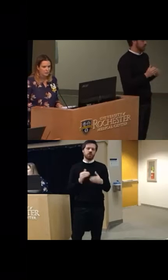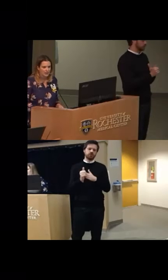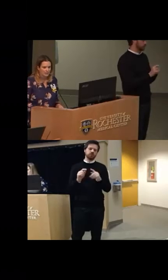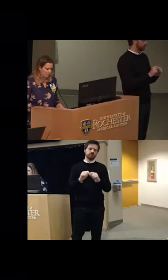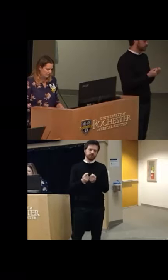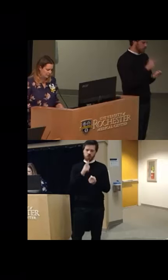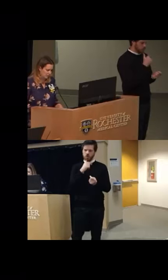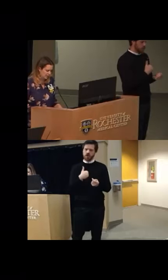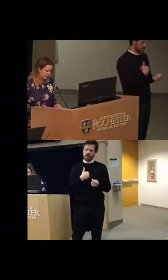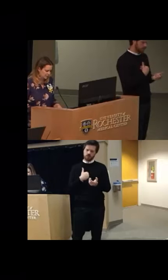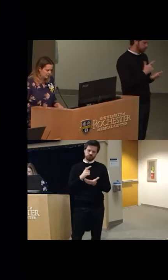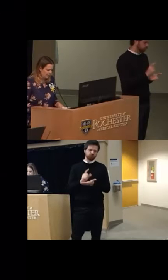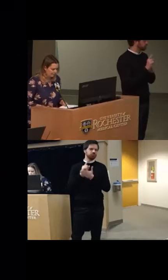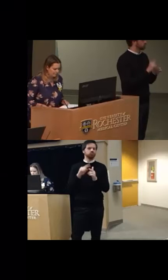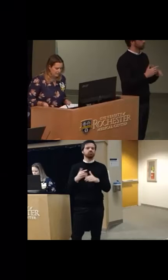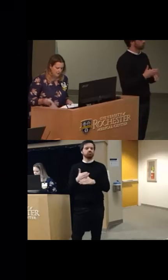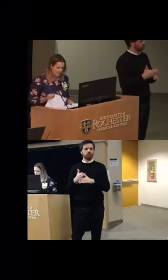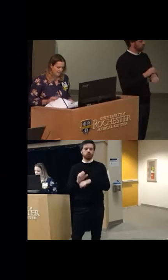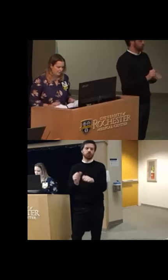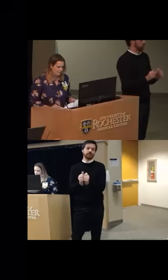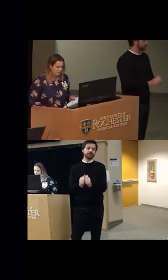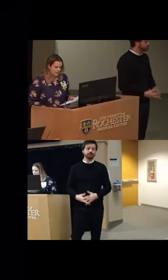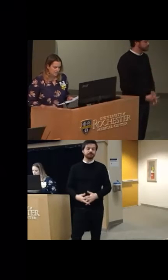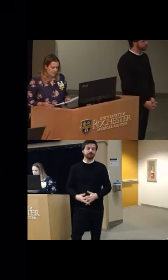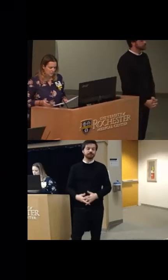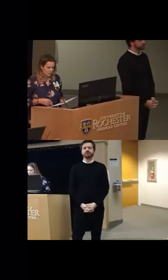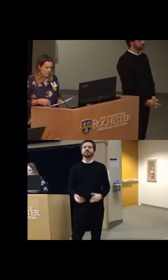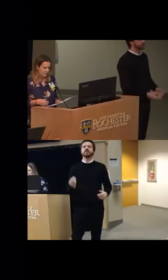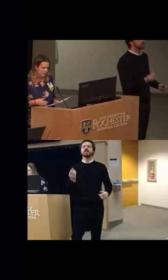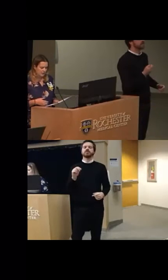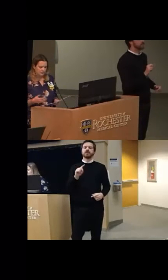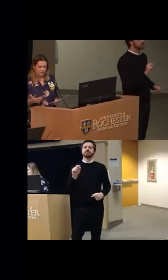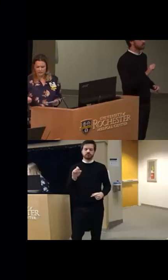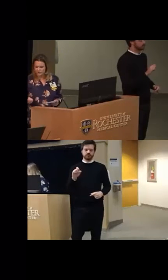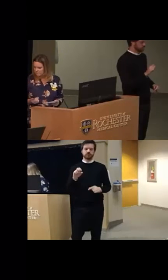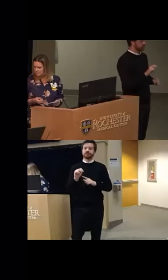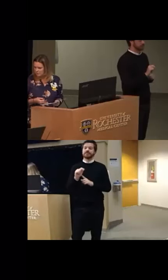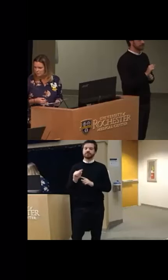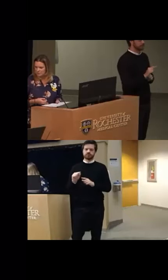whom I have the privilege of working with um so Dr nazra already noted um Janine's recent promotion